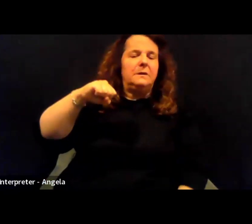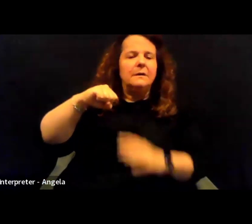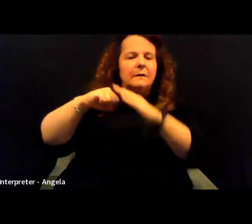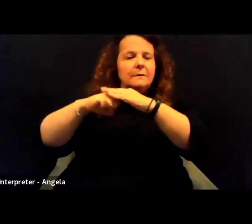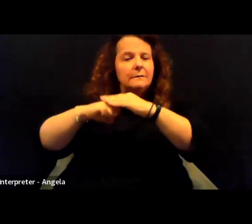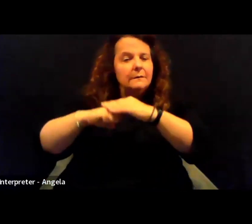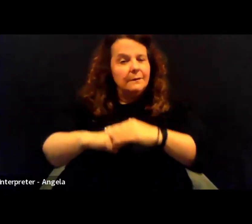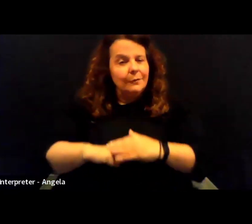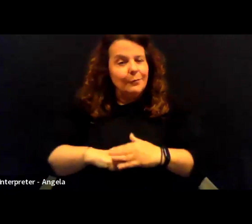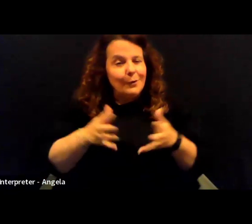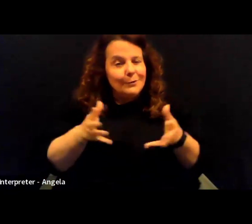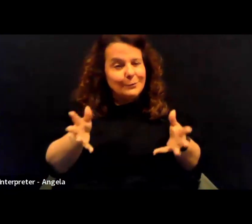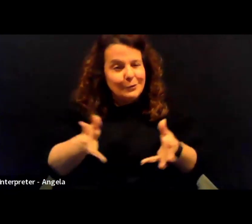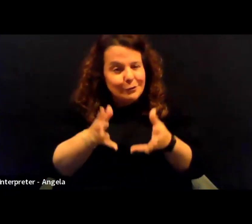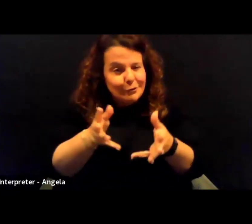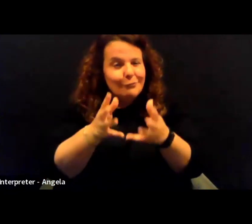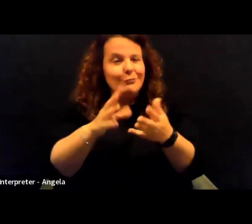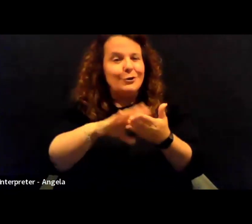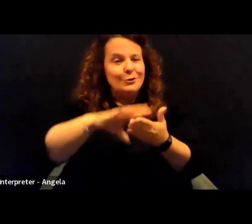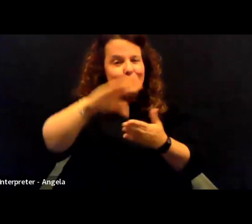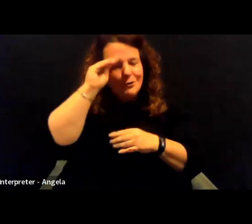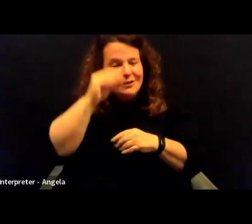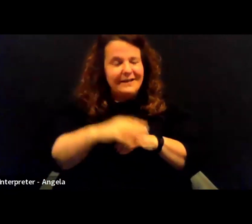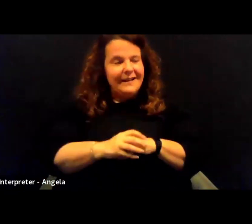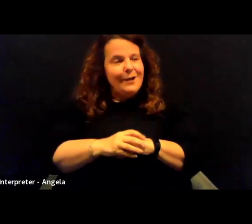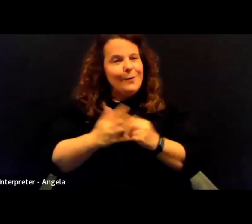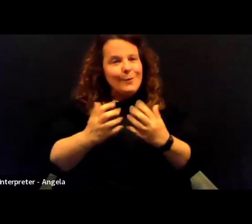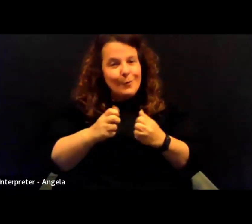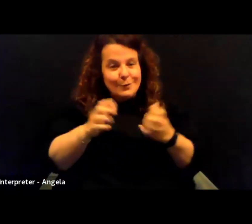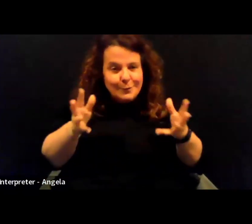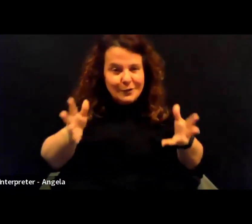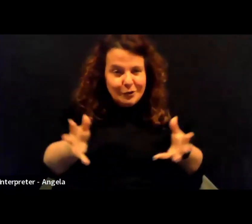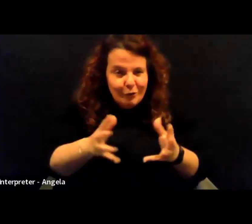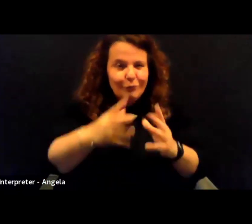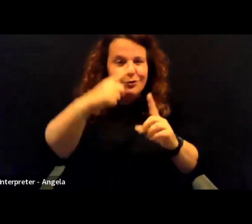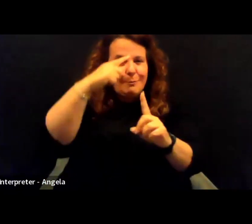learning and encourage positive, like,